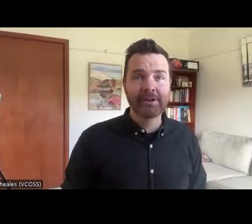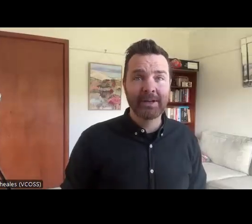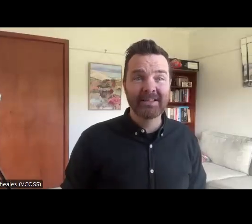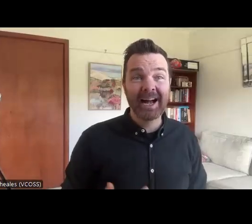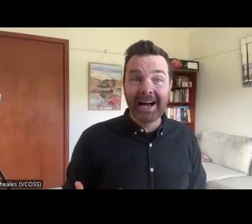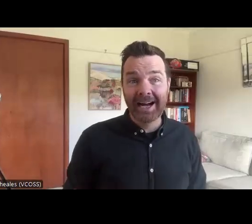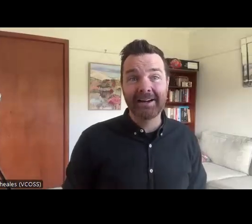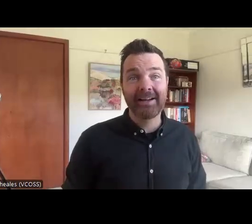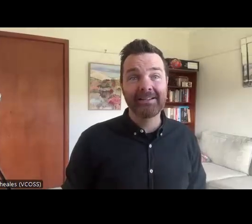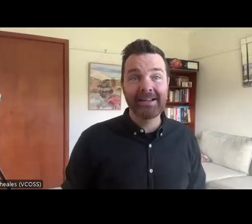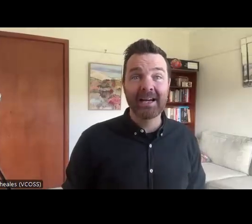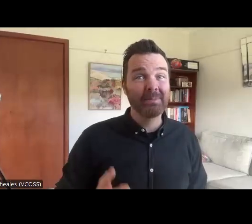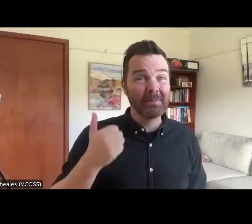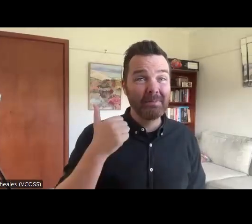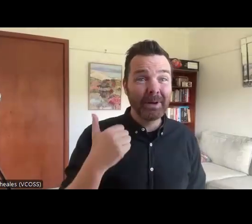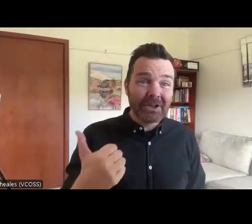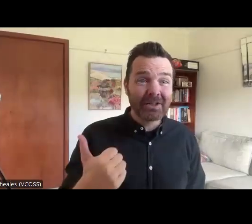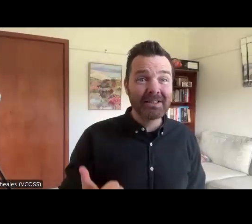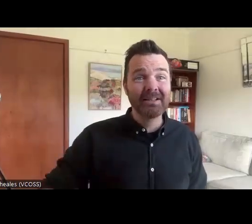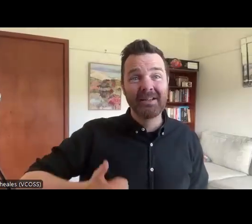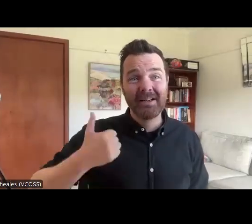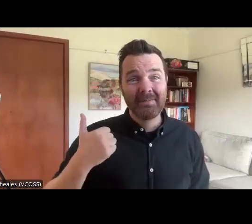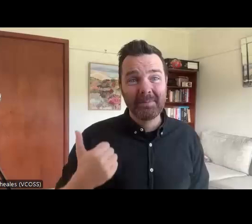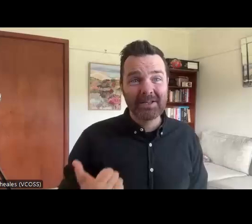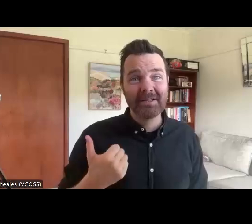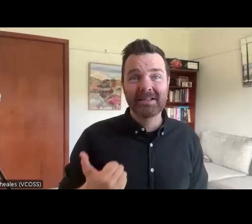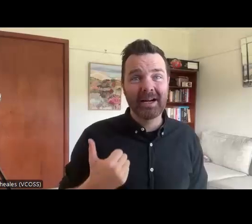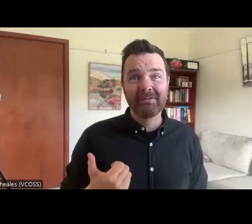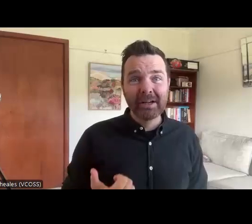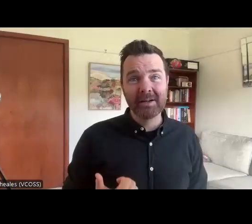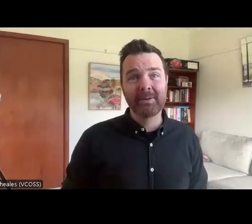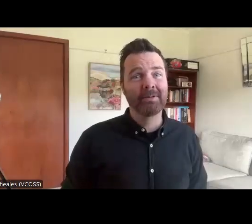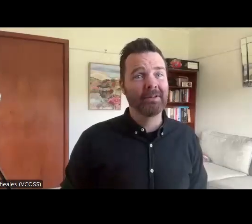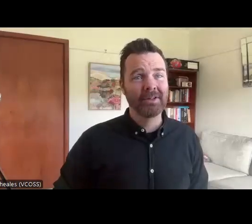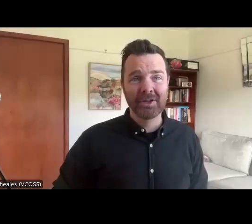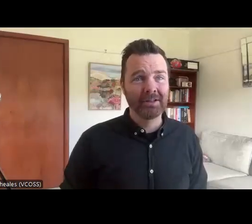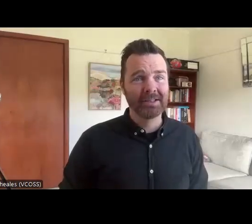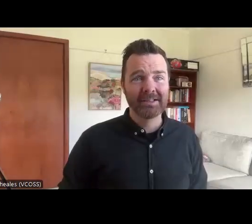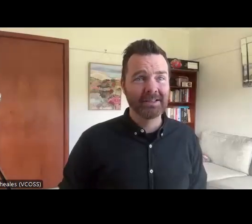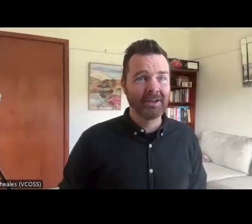those ones that are harder to get, but pictures, pictures are really important to journalists. You